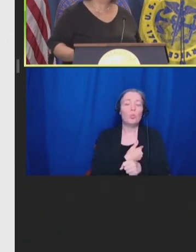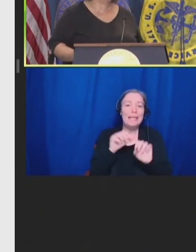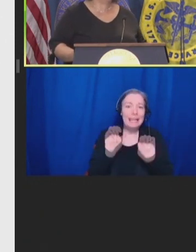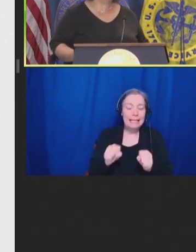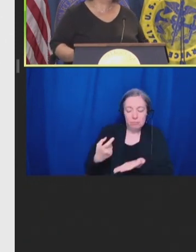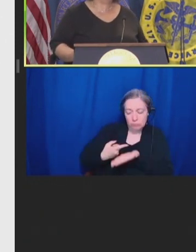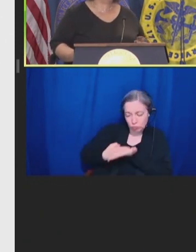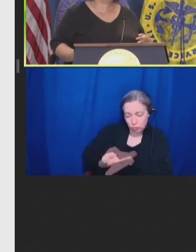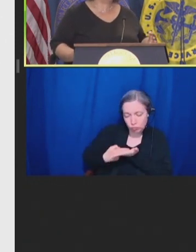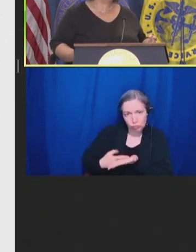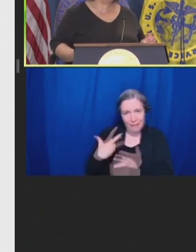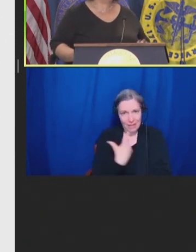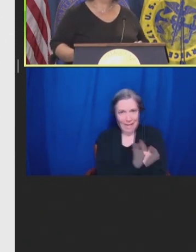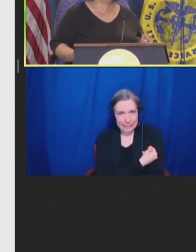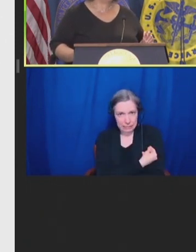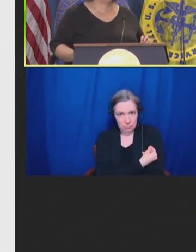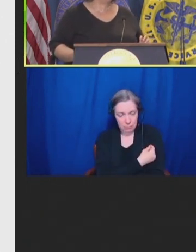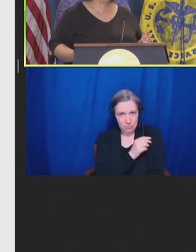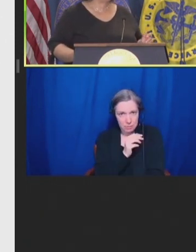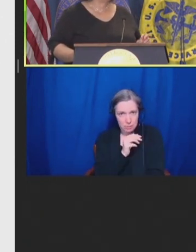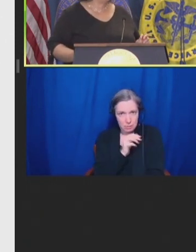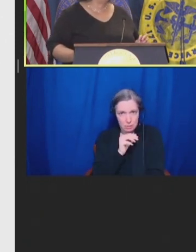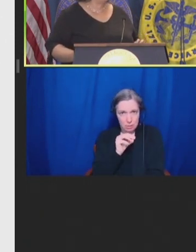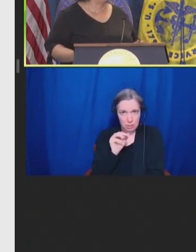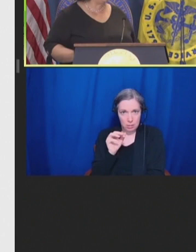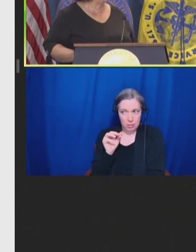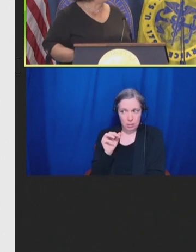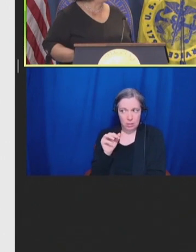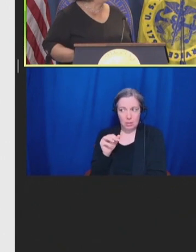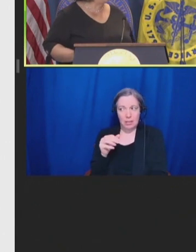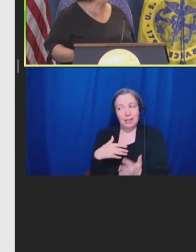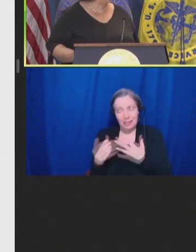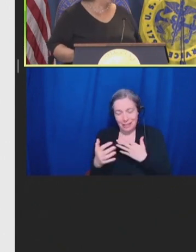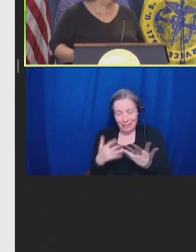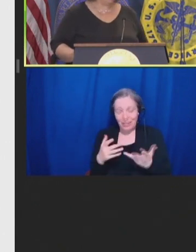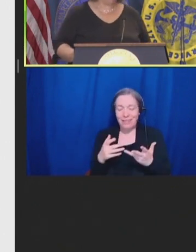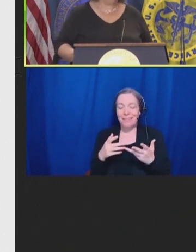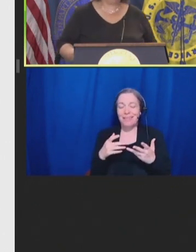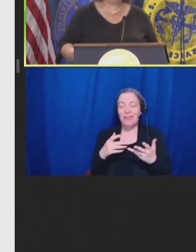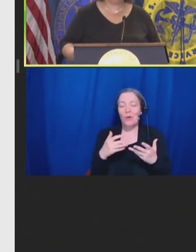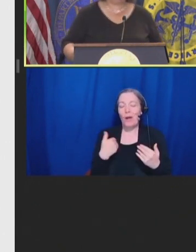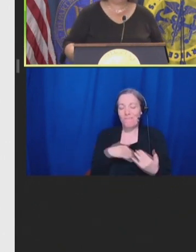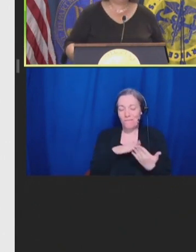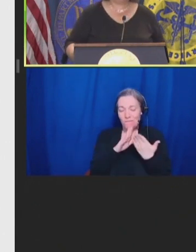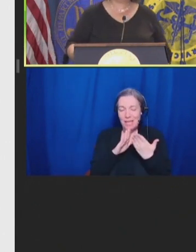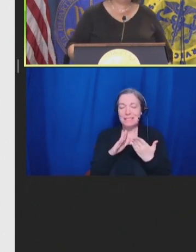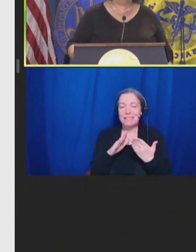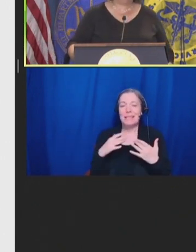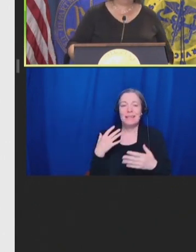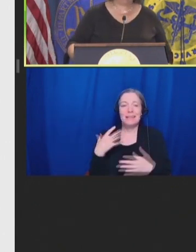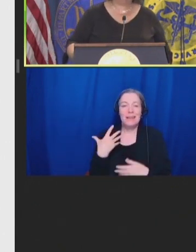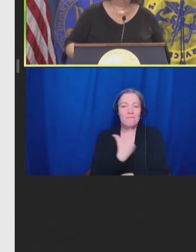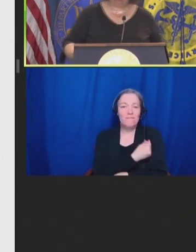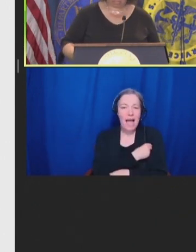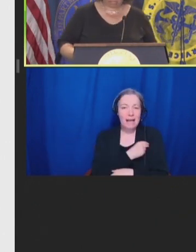even amongst these vaccine fatigue that we're seeing among providers, as well as their patients.